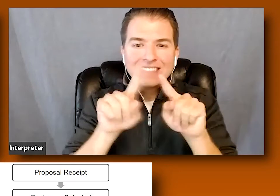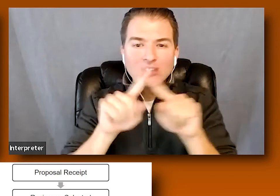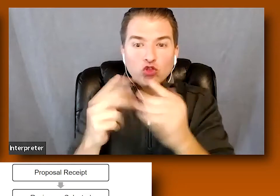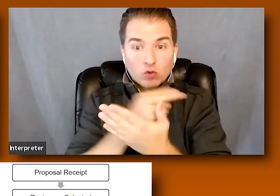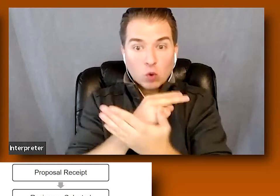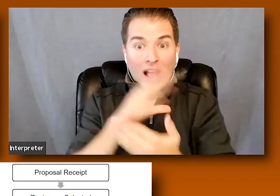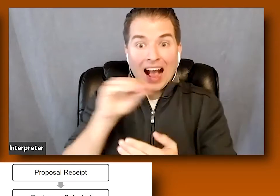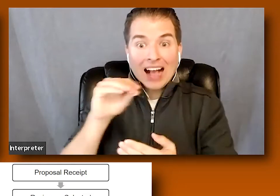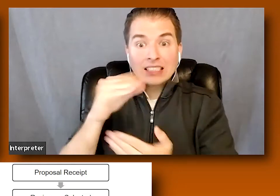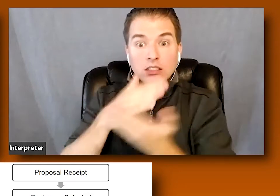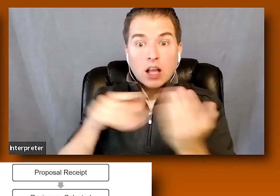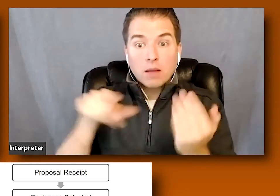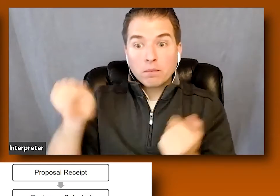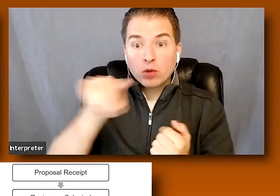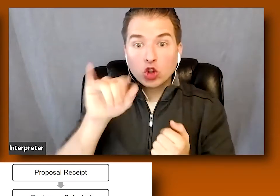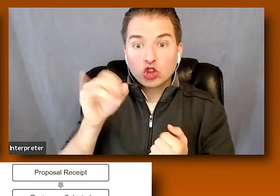You can include that in your application.